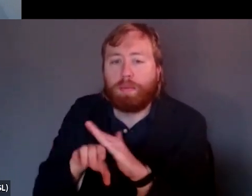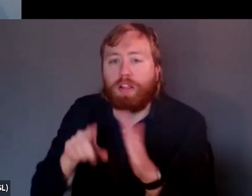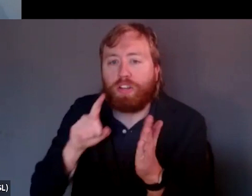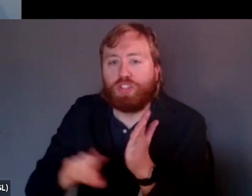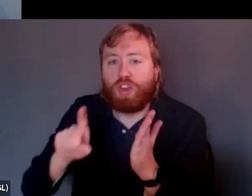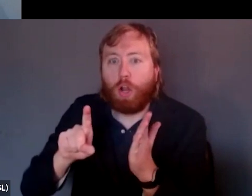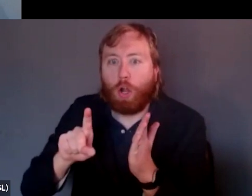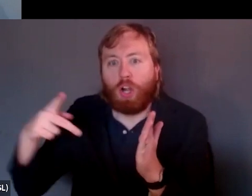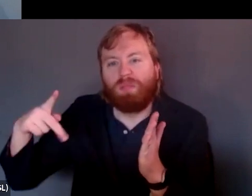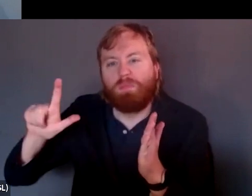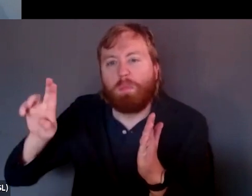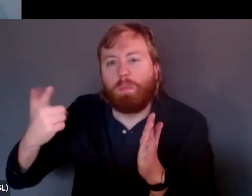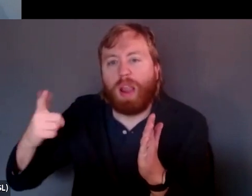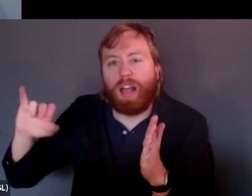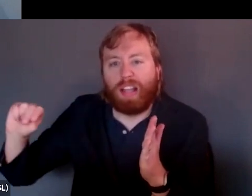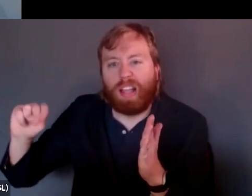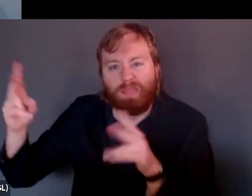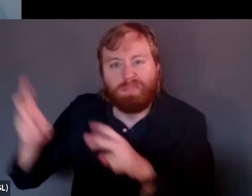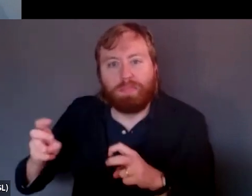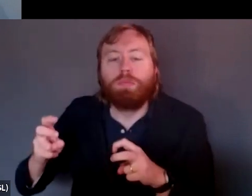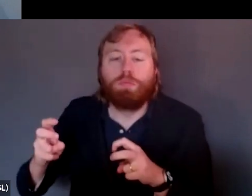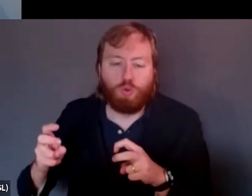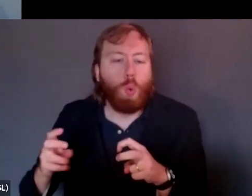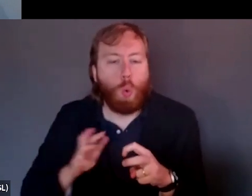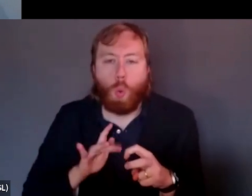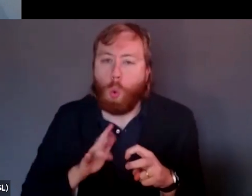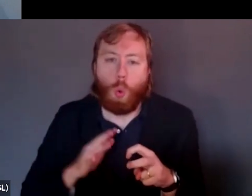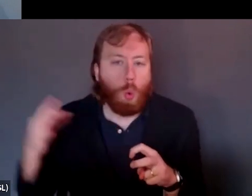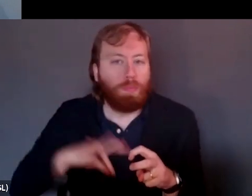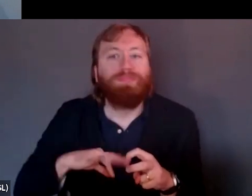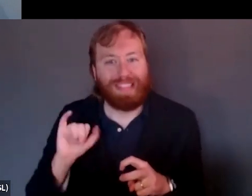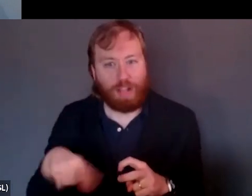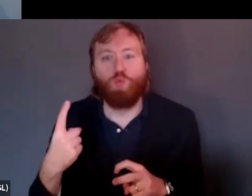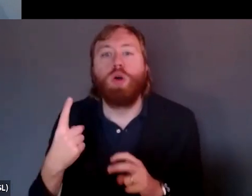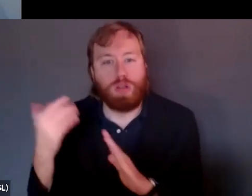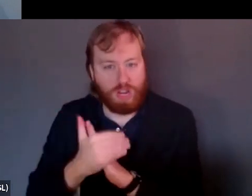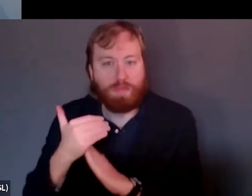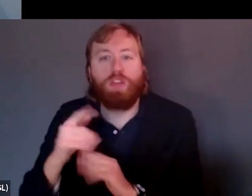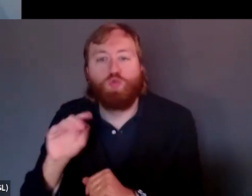That is one of the primary automated tools we use. There are many other good ones out there that we have used as well.